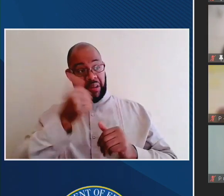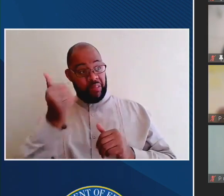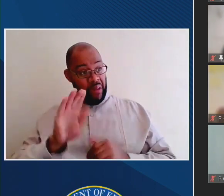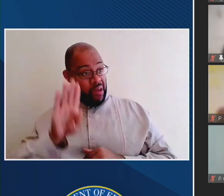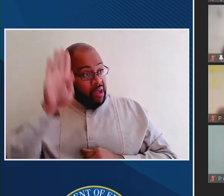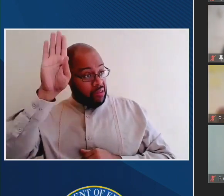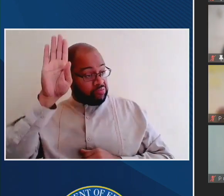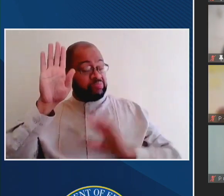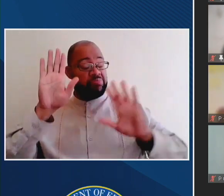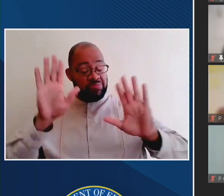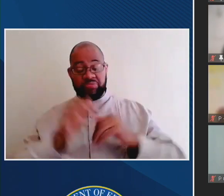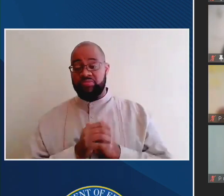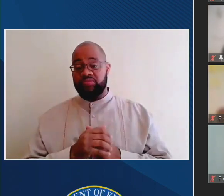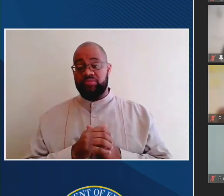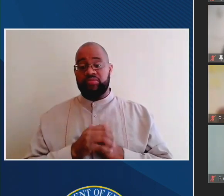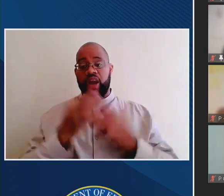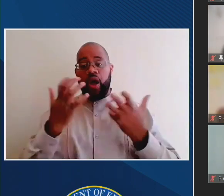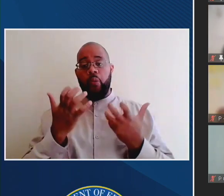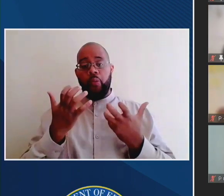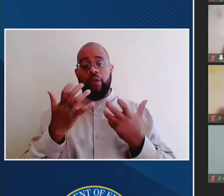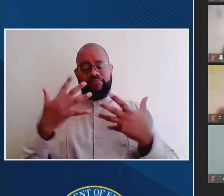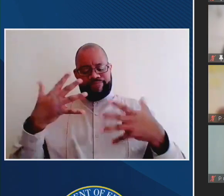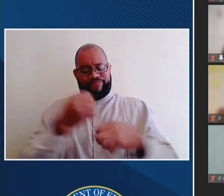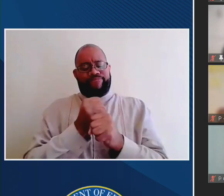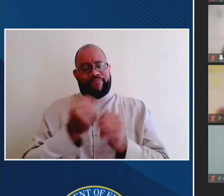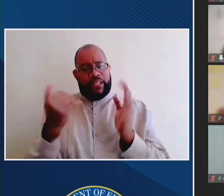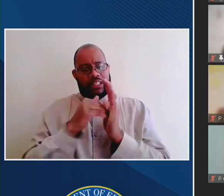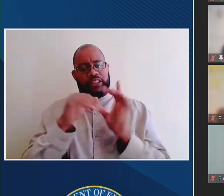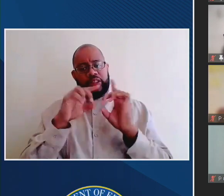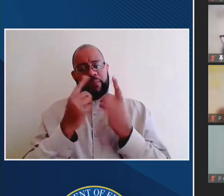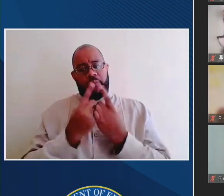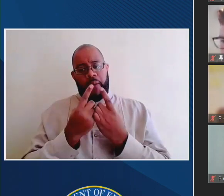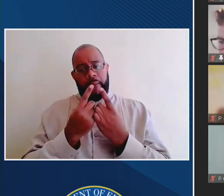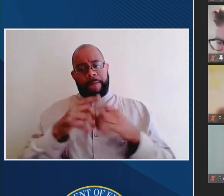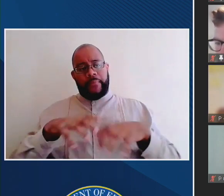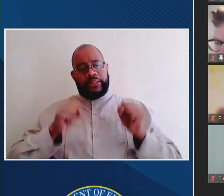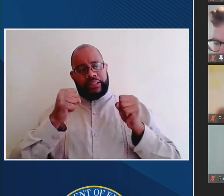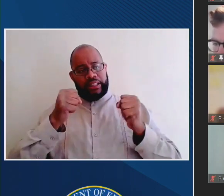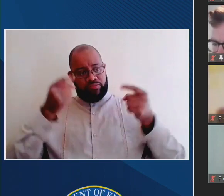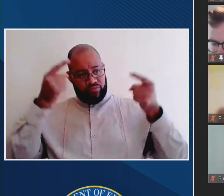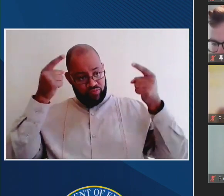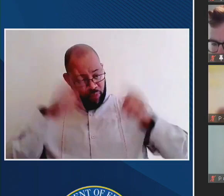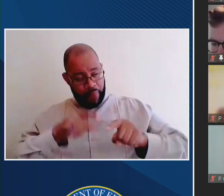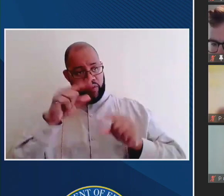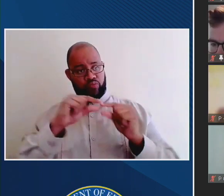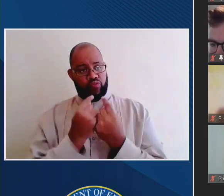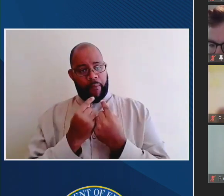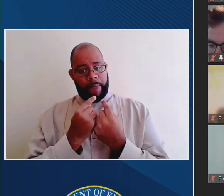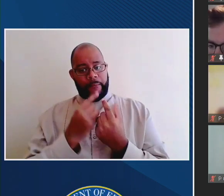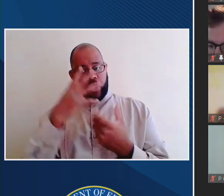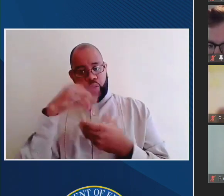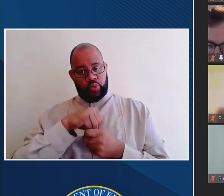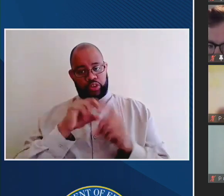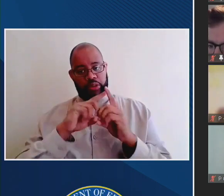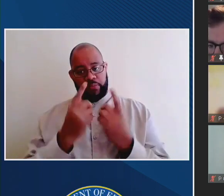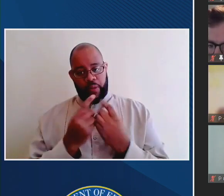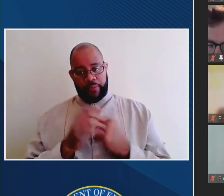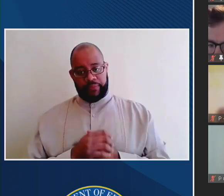I just want to recap here. The Department, it takes consensus by the group, including the Department, to